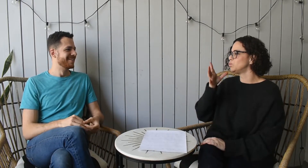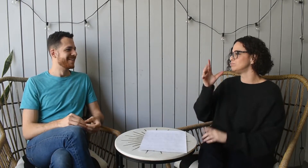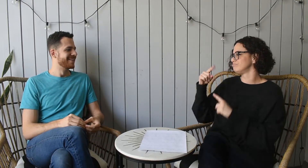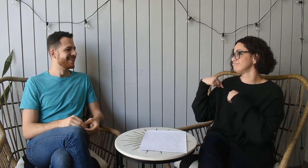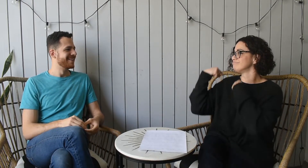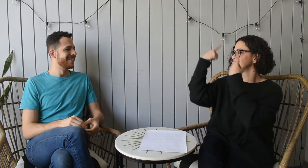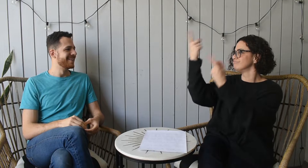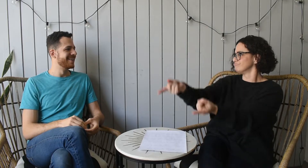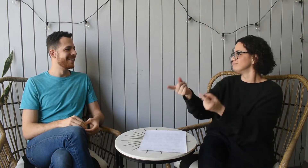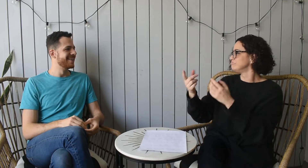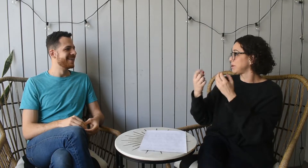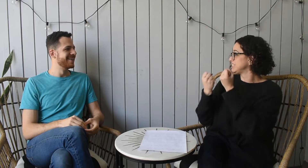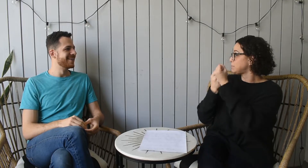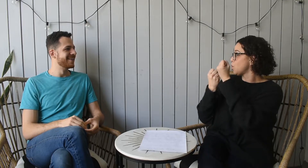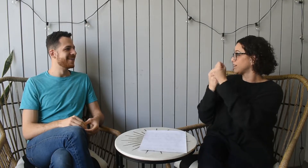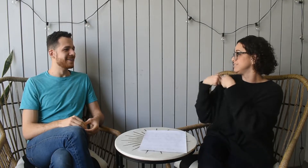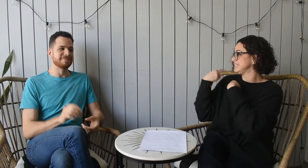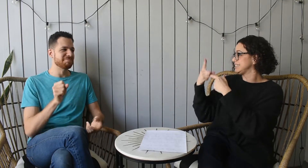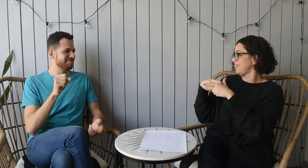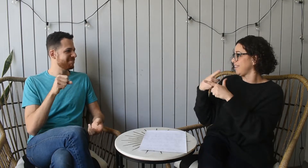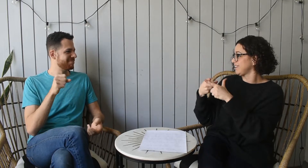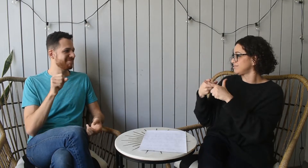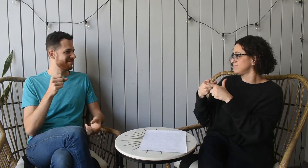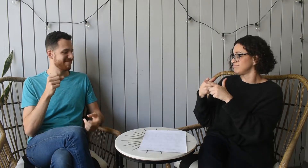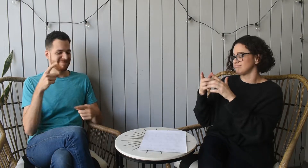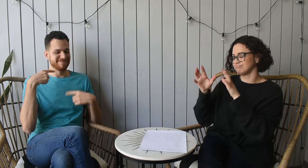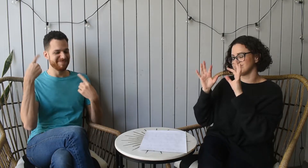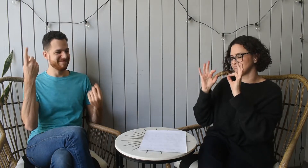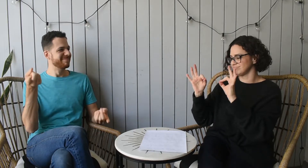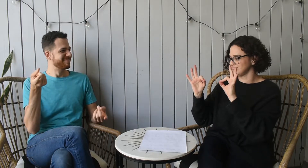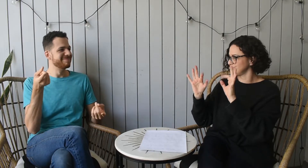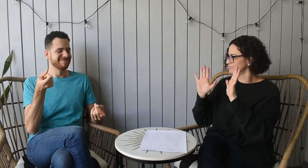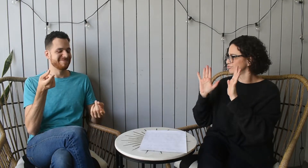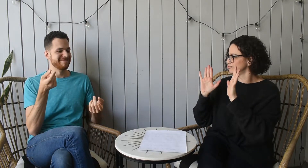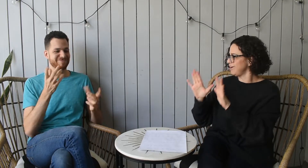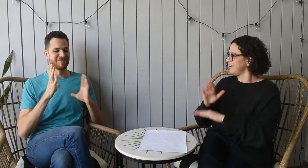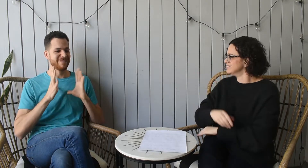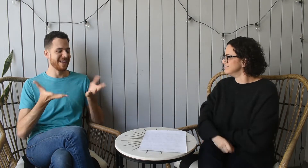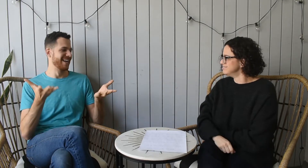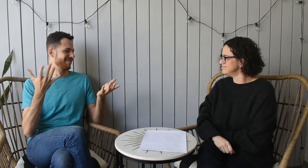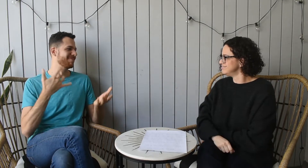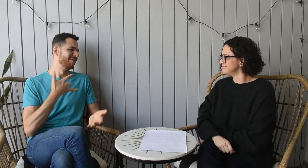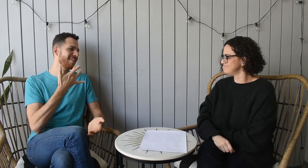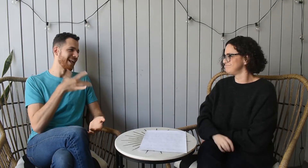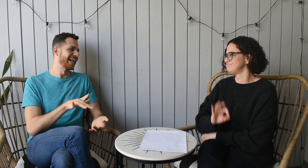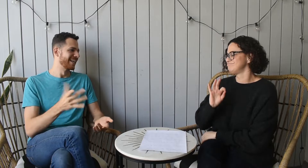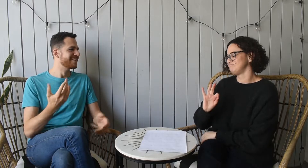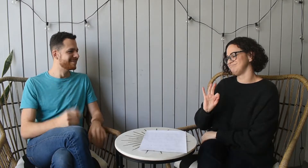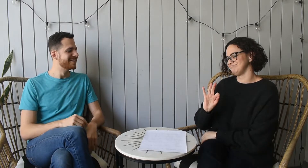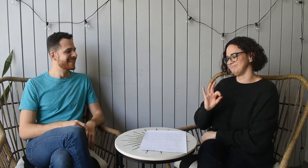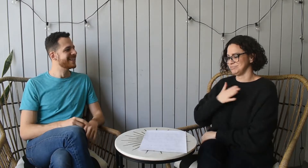They've been supportive ever since then? Yeah, they have. I am really lucky.